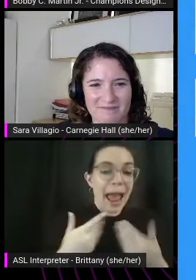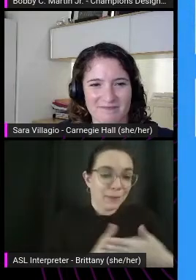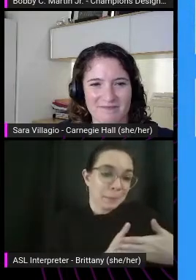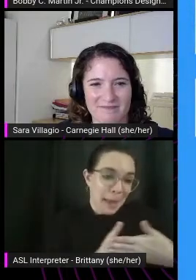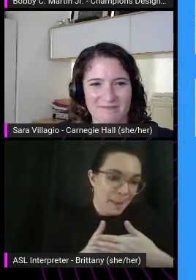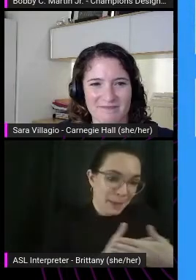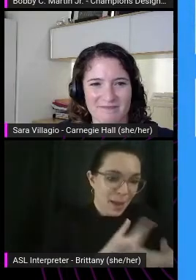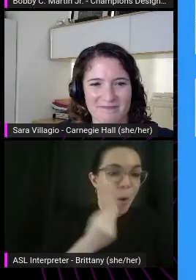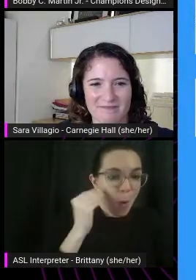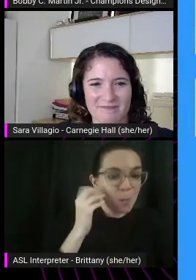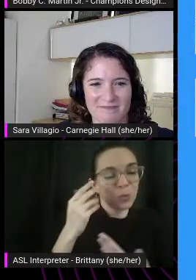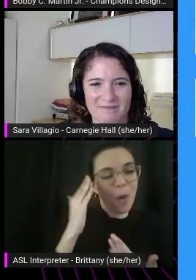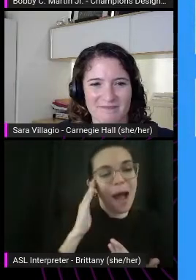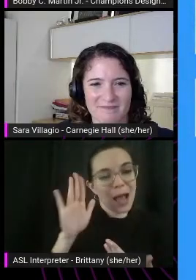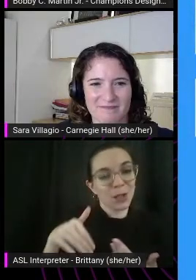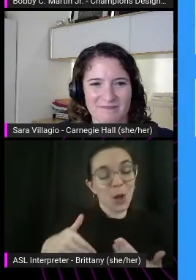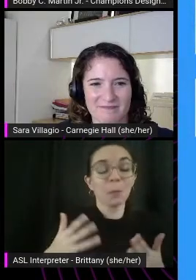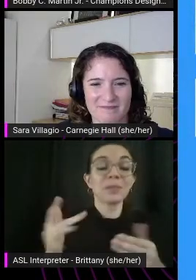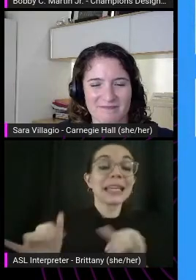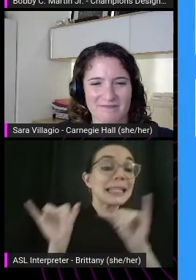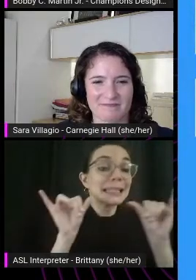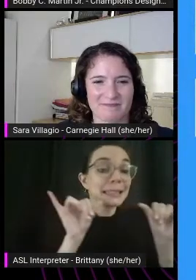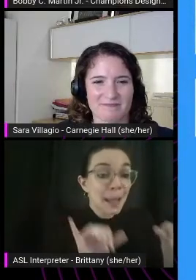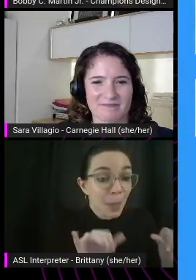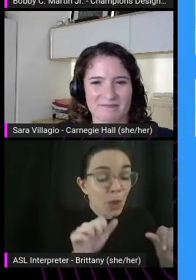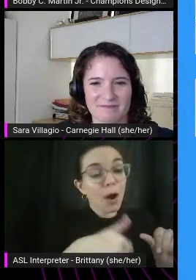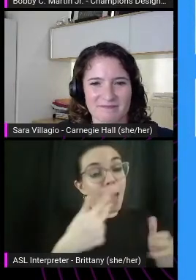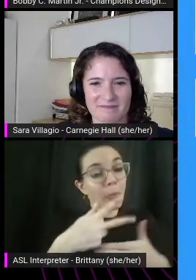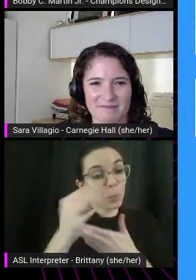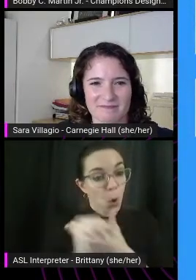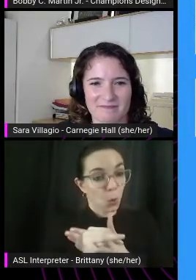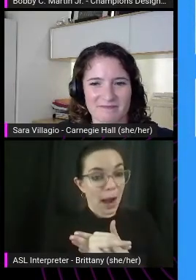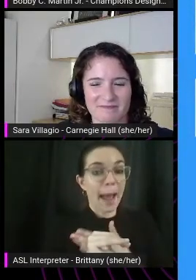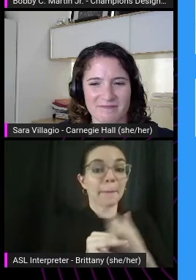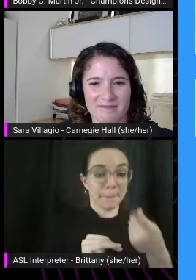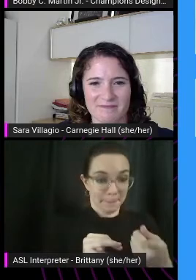Similar to Big Note, Little Note, we kind of went straightforward with this one, right?